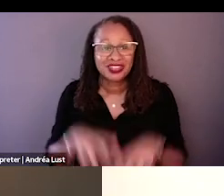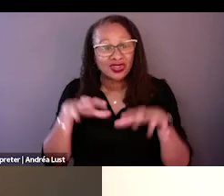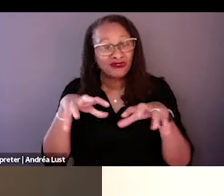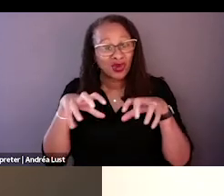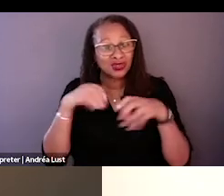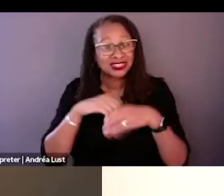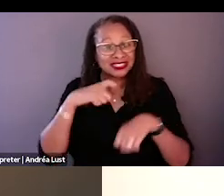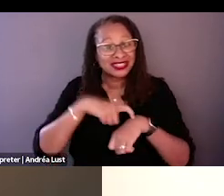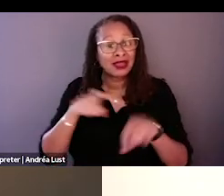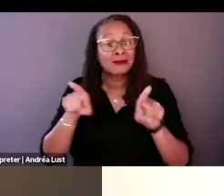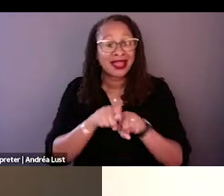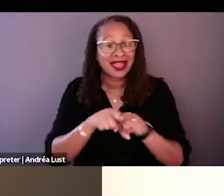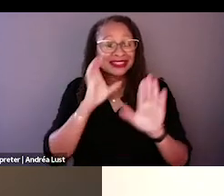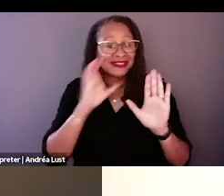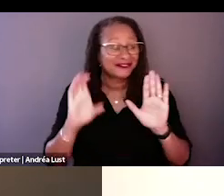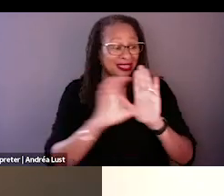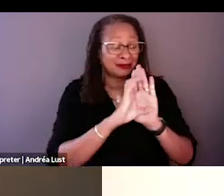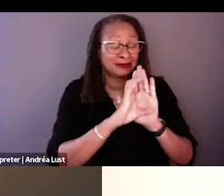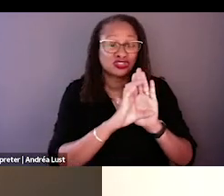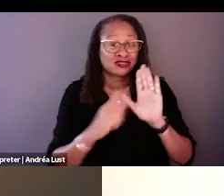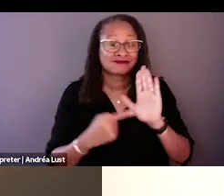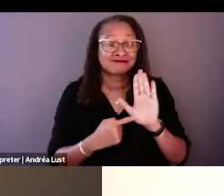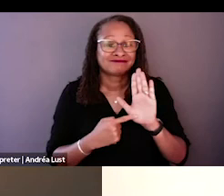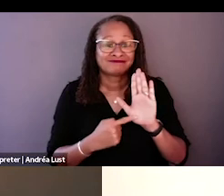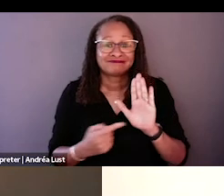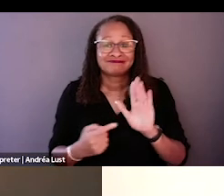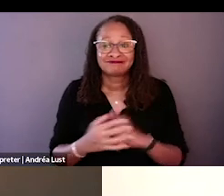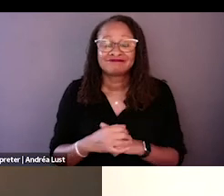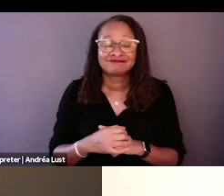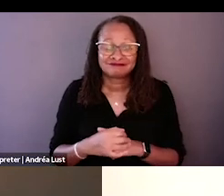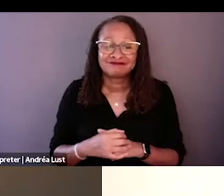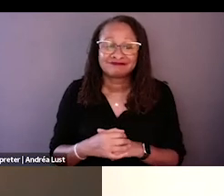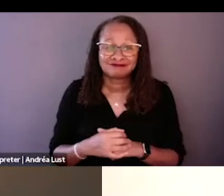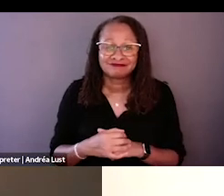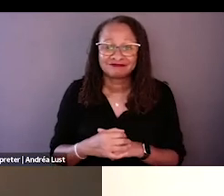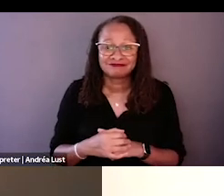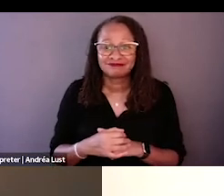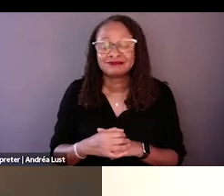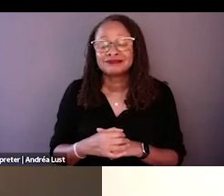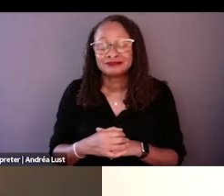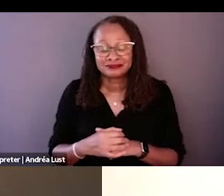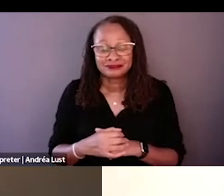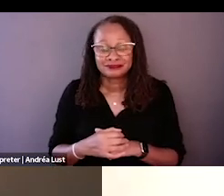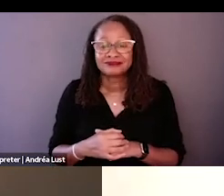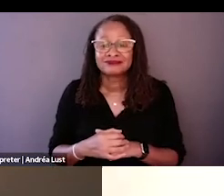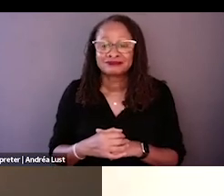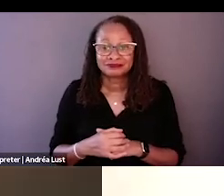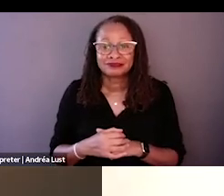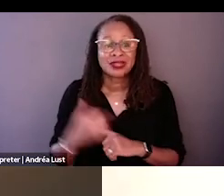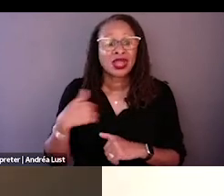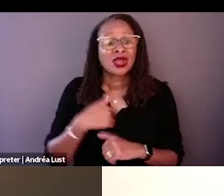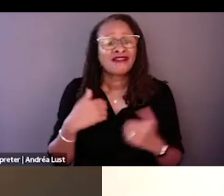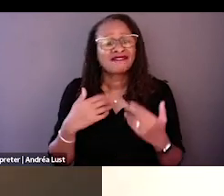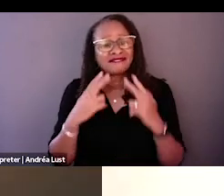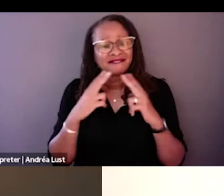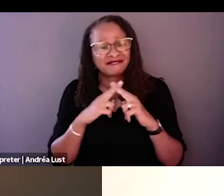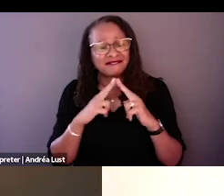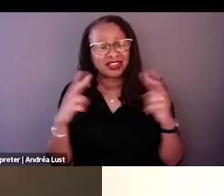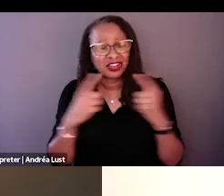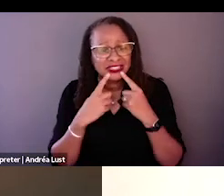She told me that the Dutch Jewish community was so decimated in the holocaust that this was in the